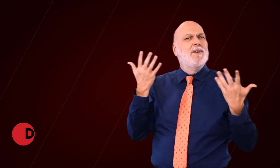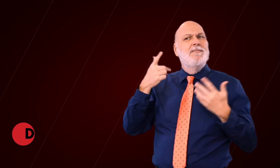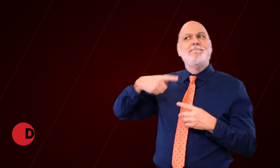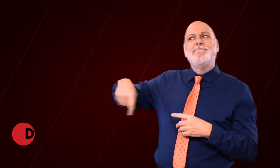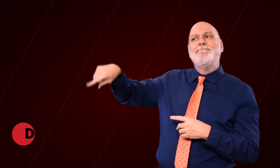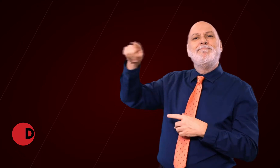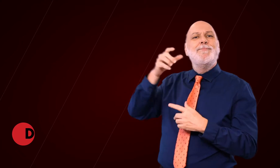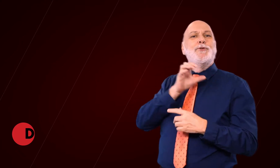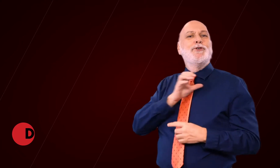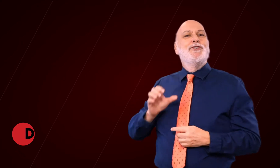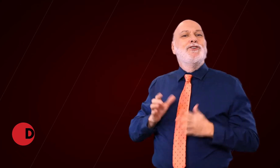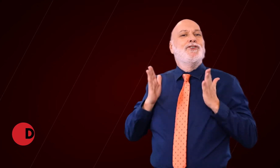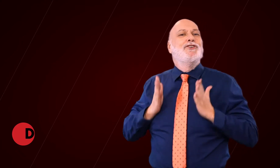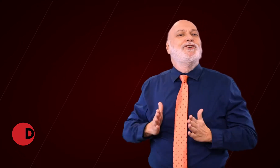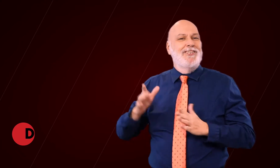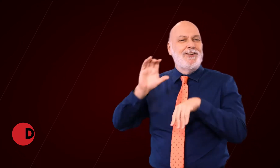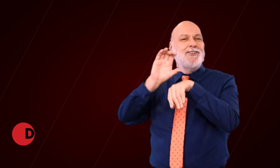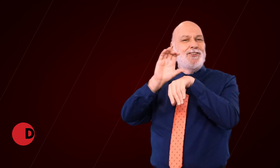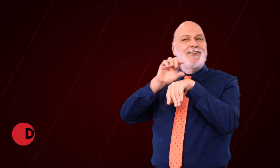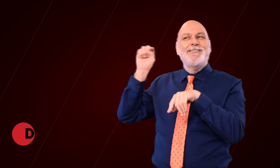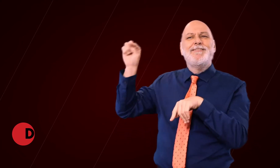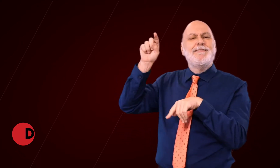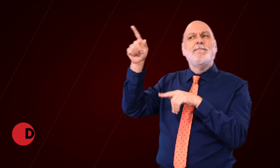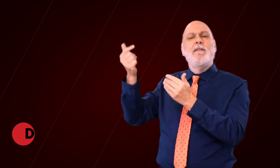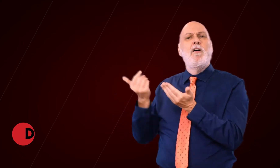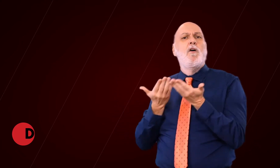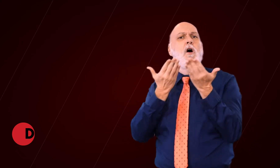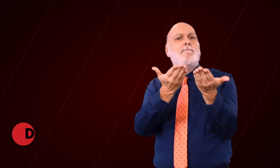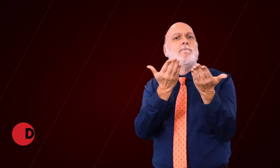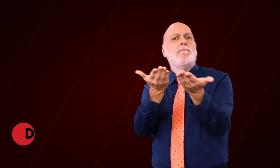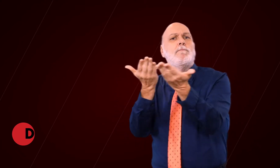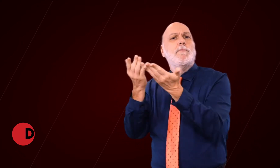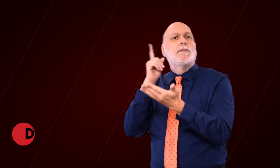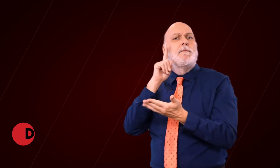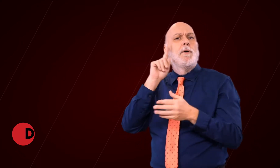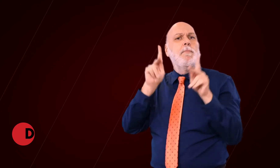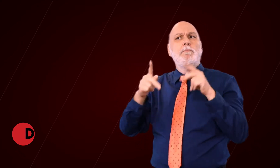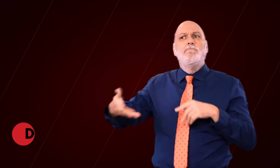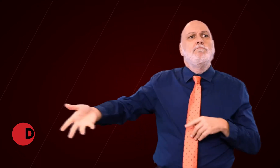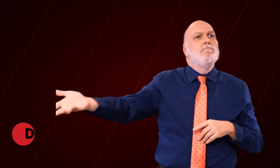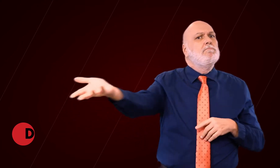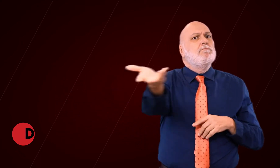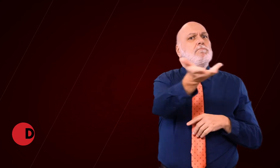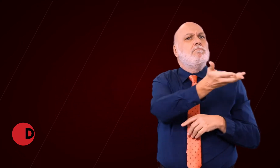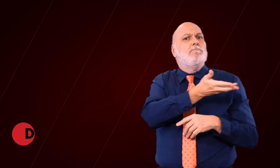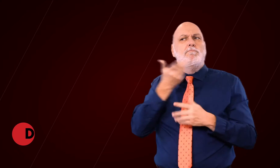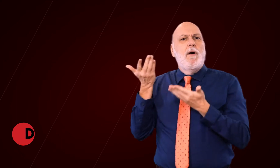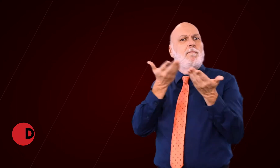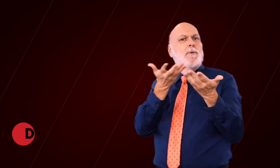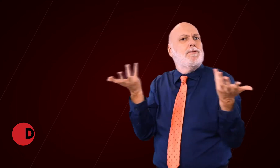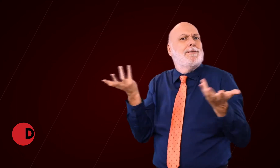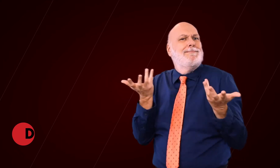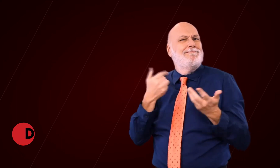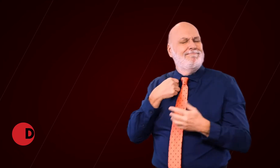what do Christian churches offer Deaf people?